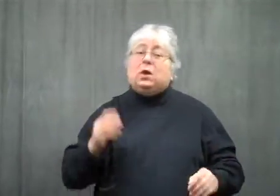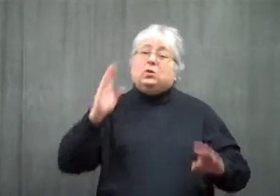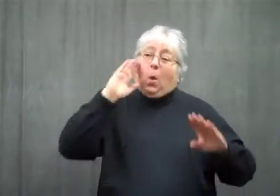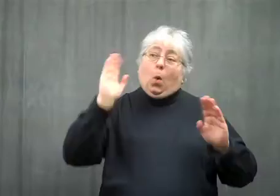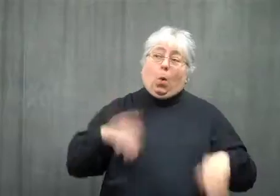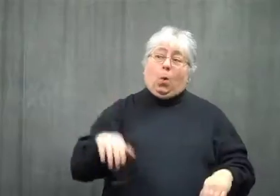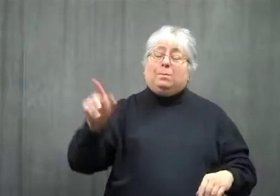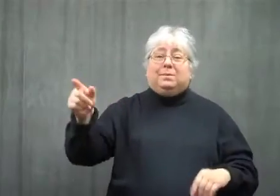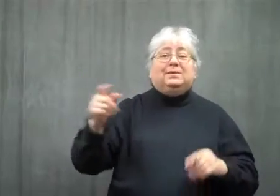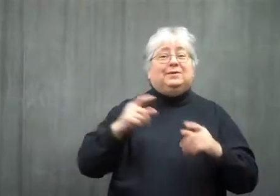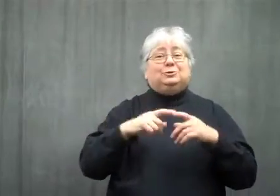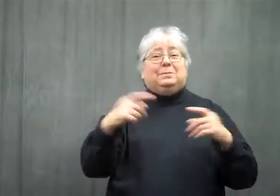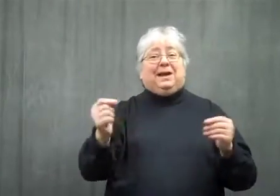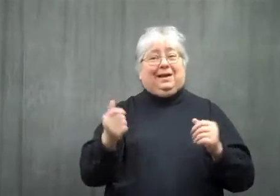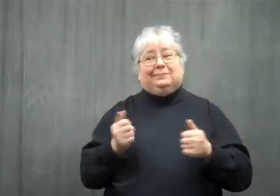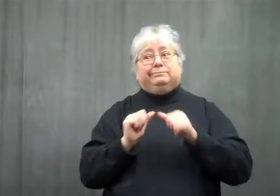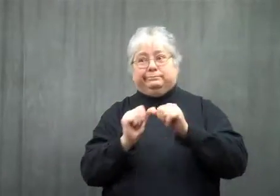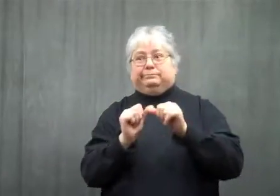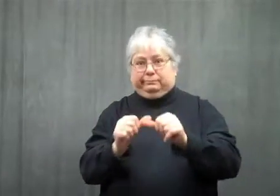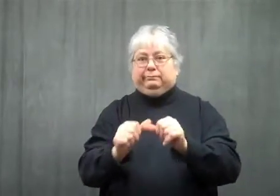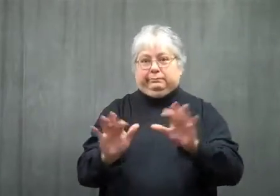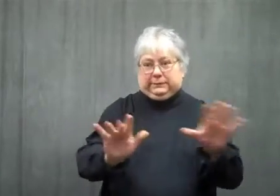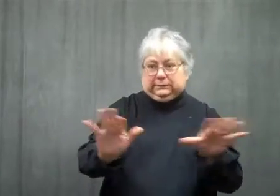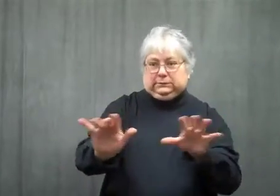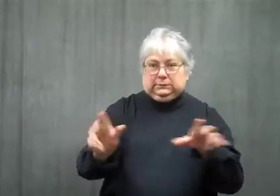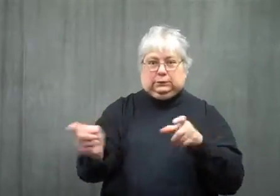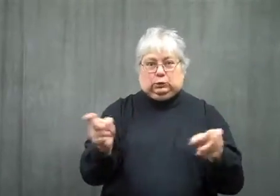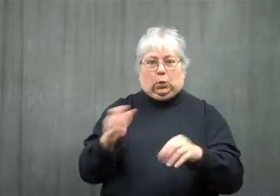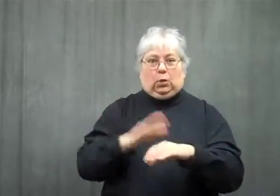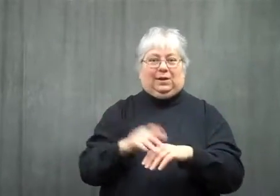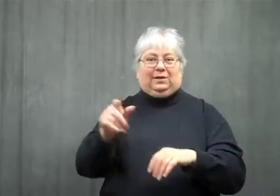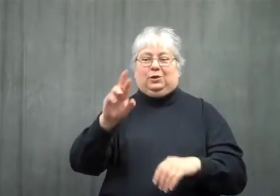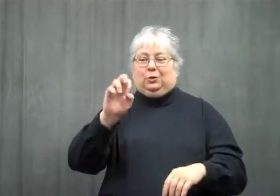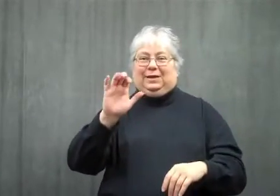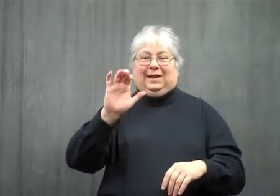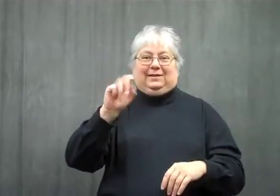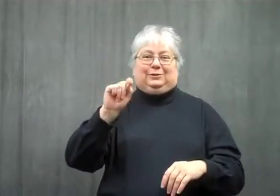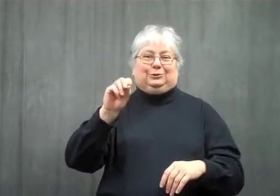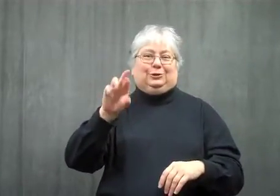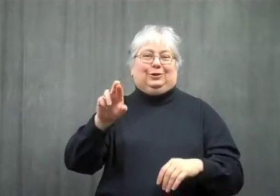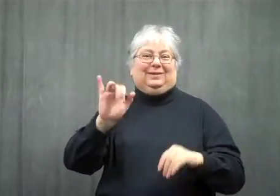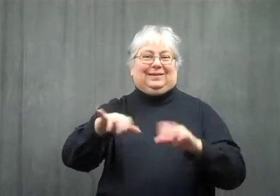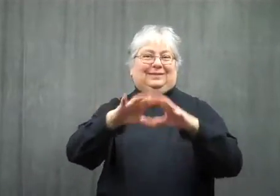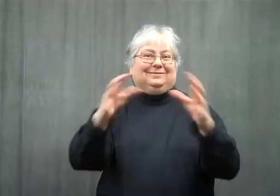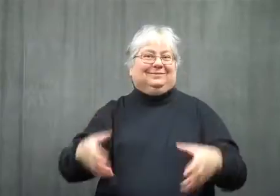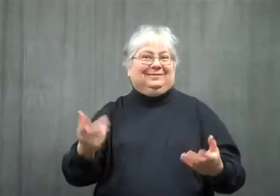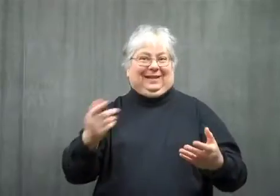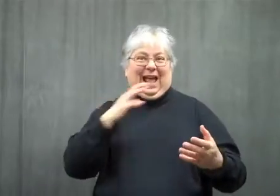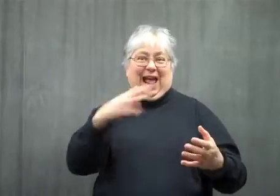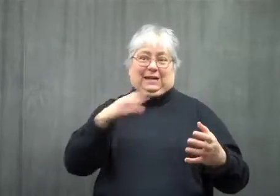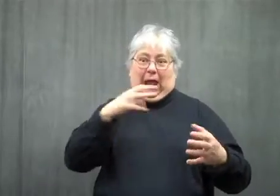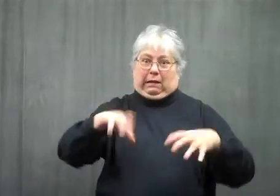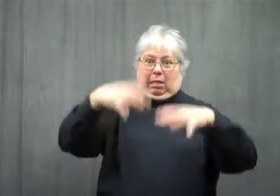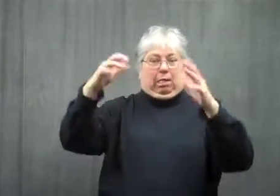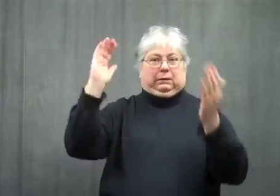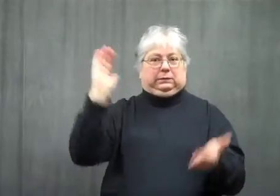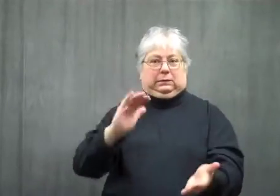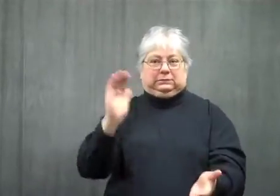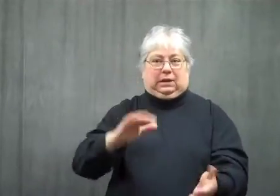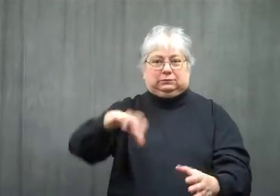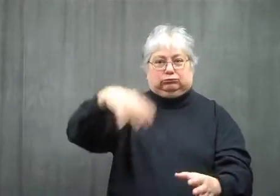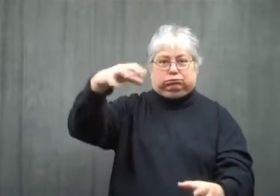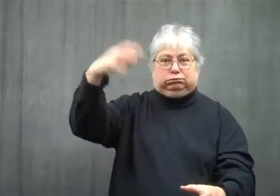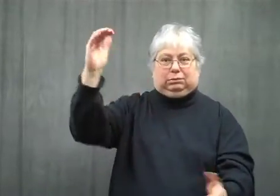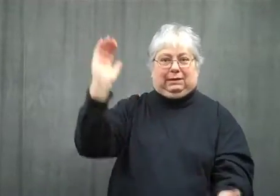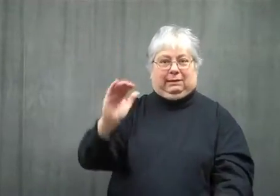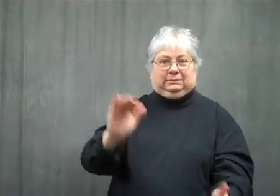Hopefully Japan can maintain control of the reactors and keep them from getting too hot,